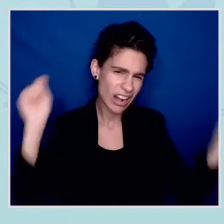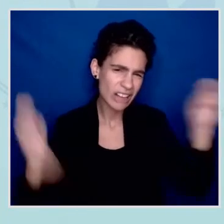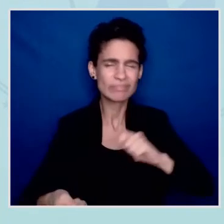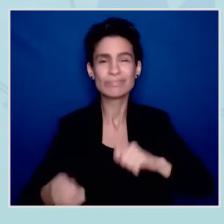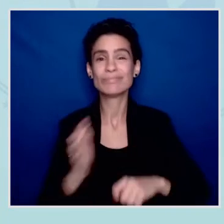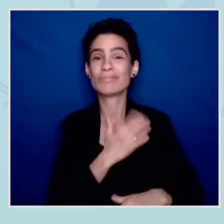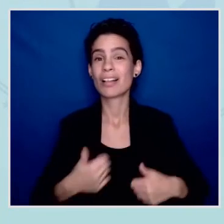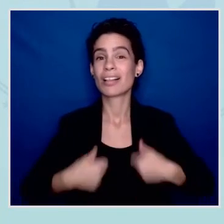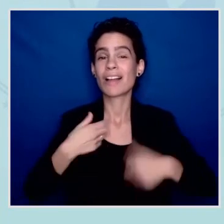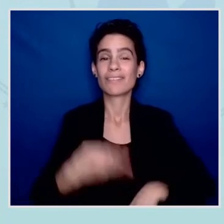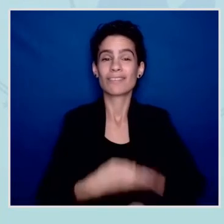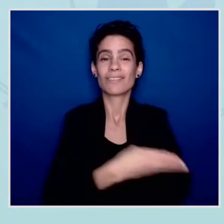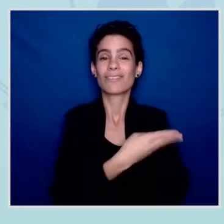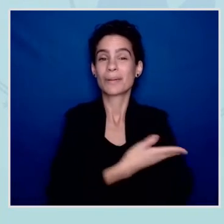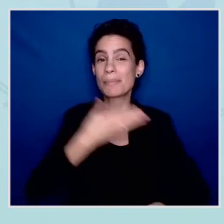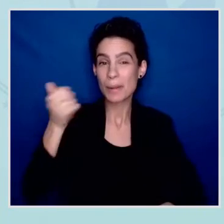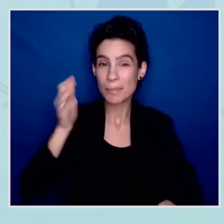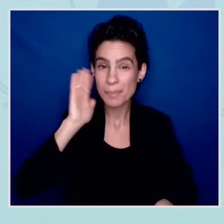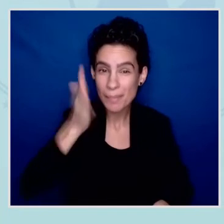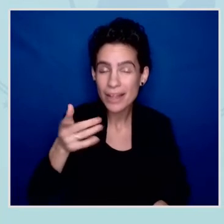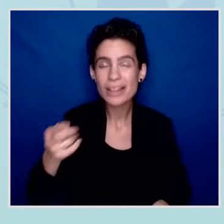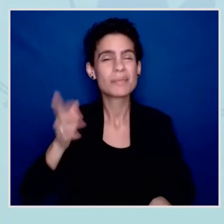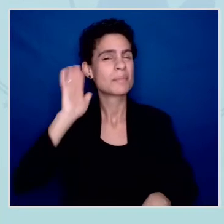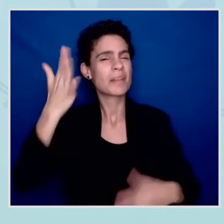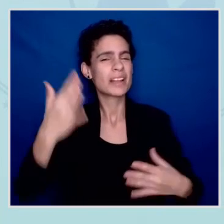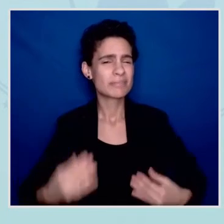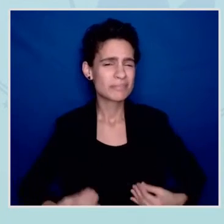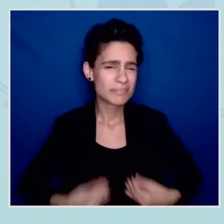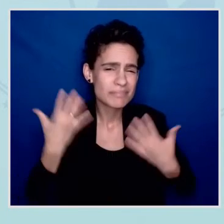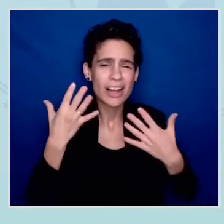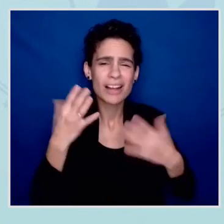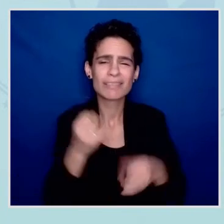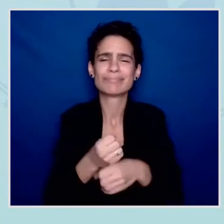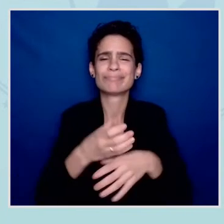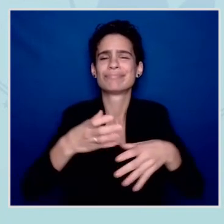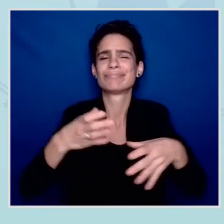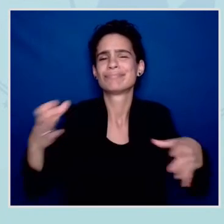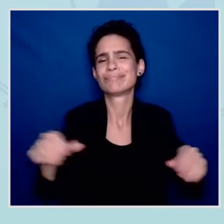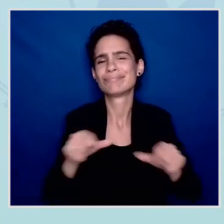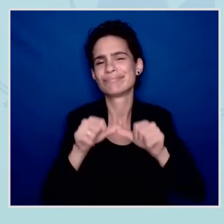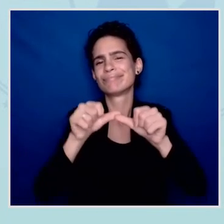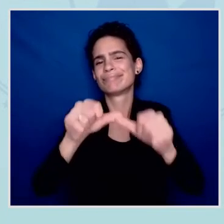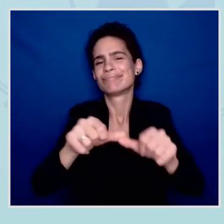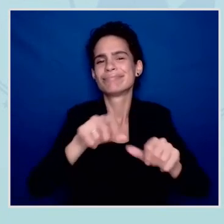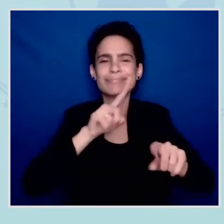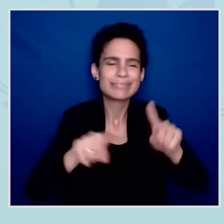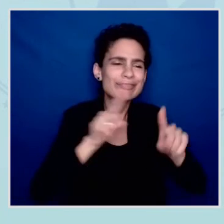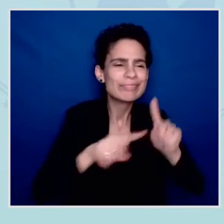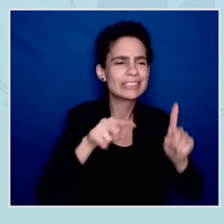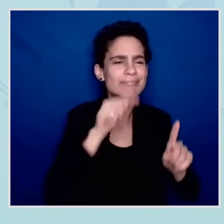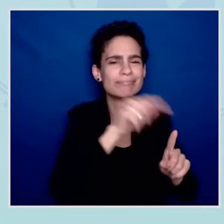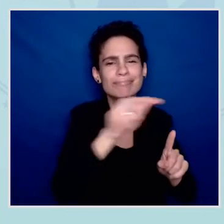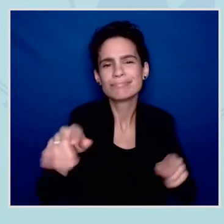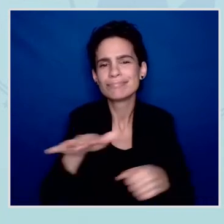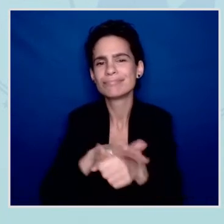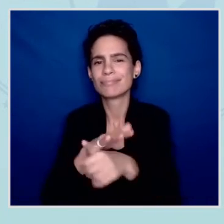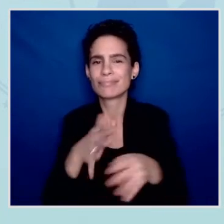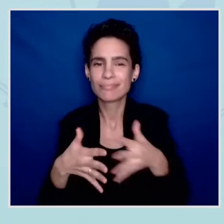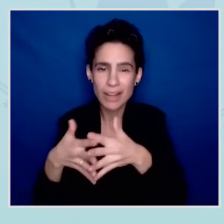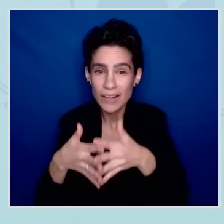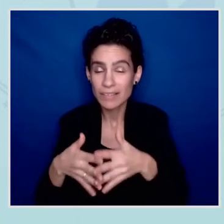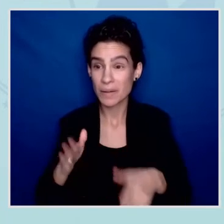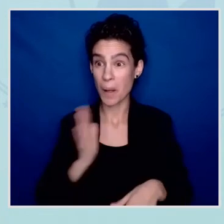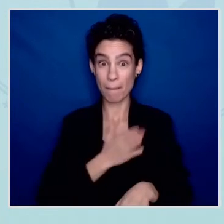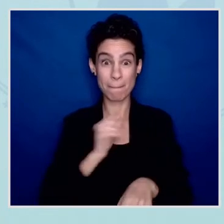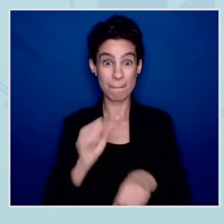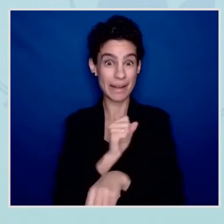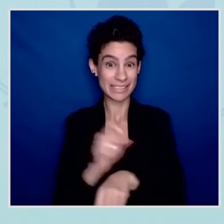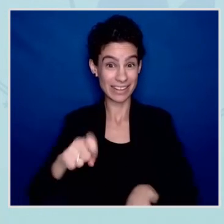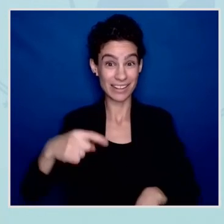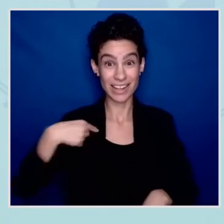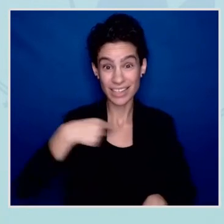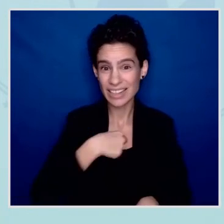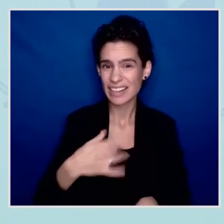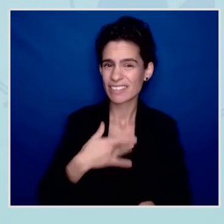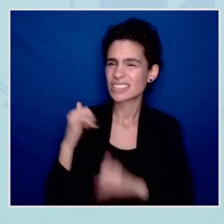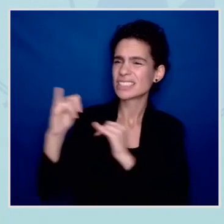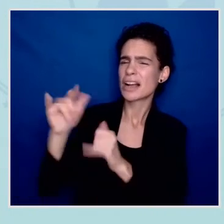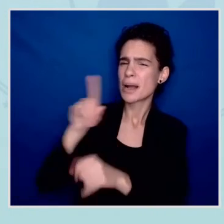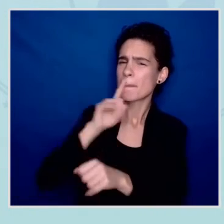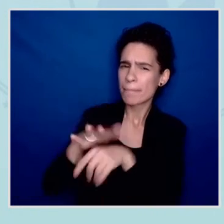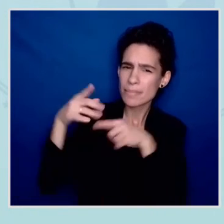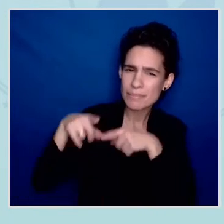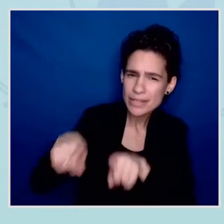THERE AMERICAN DREAMS FUEL OUR